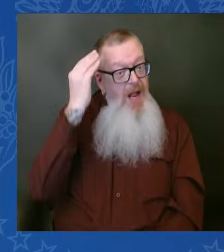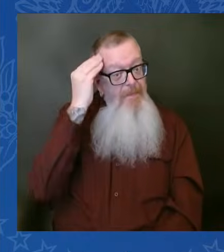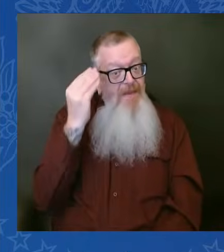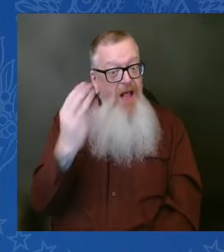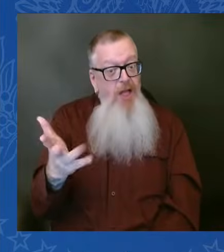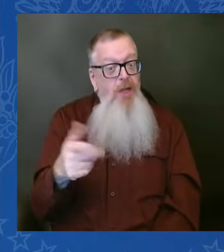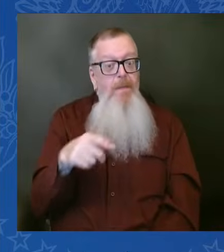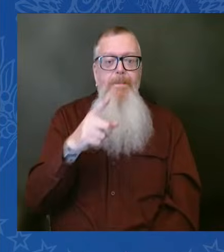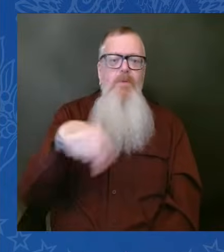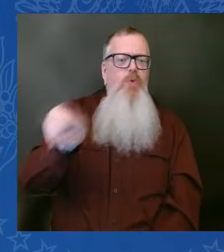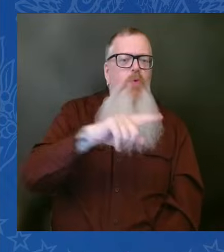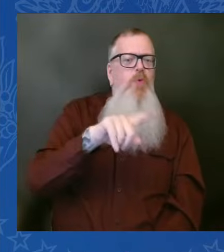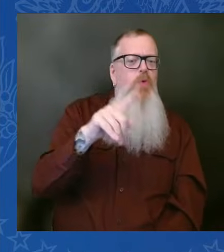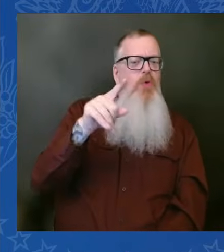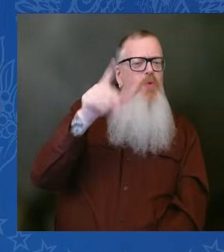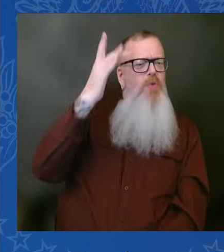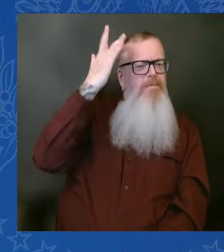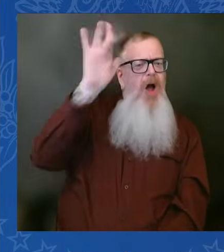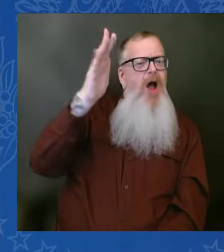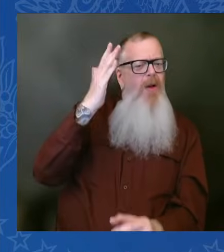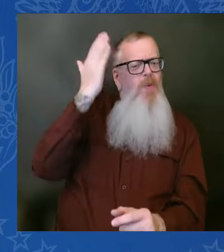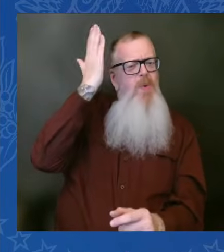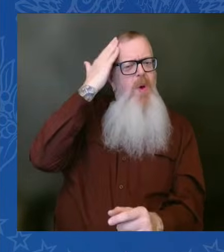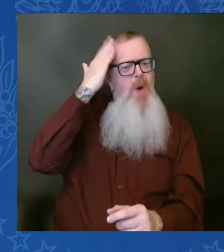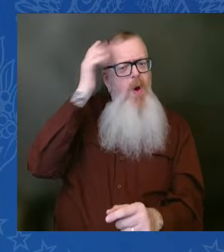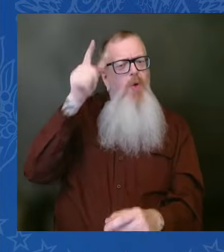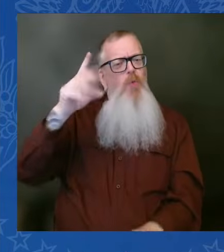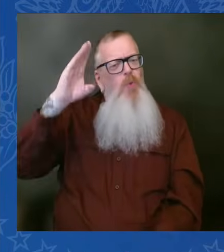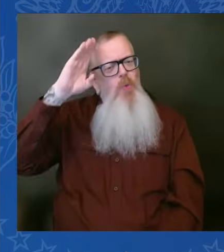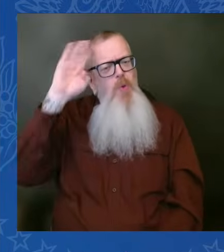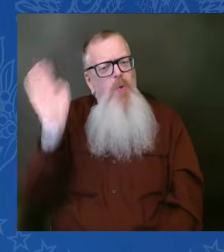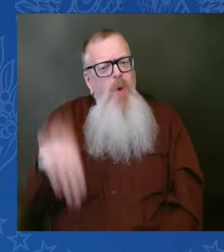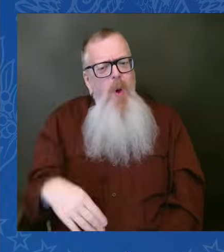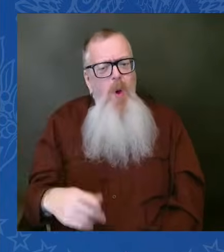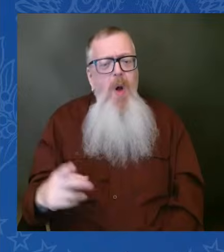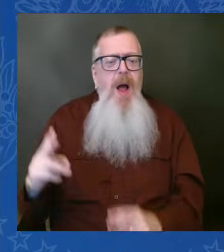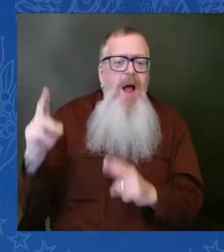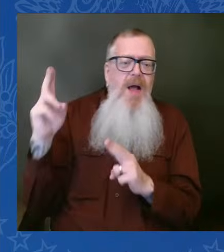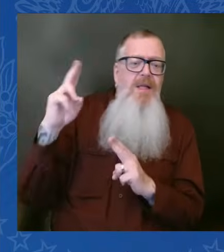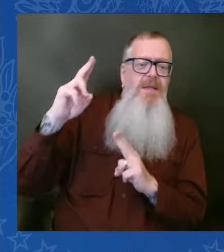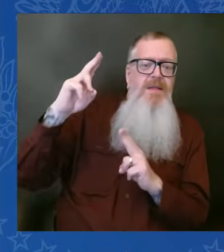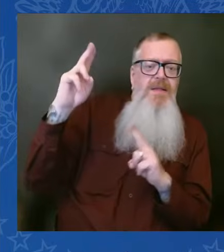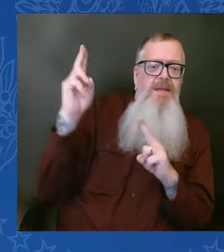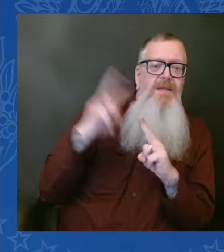You all know it. They say we have the most qualified workers in the world. Everybody thinks that --